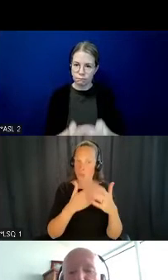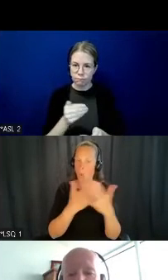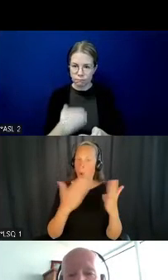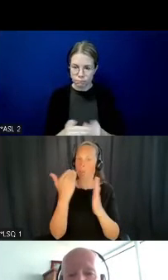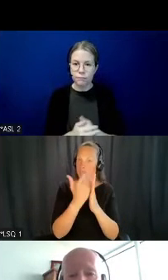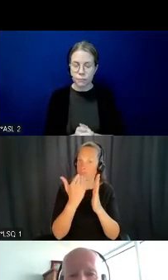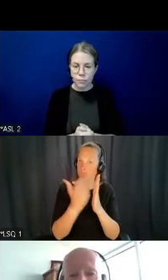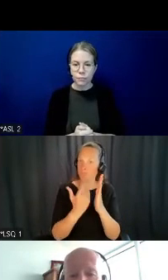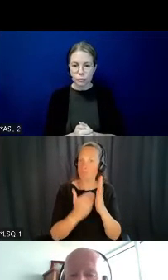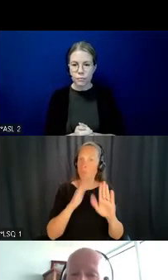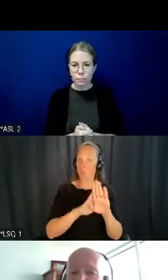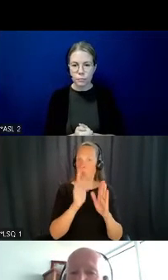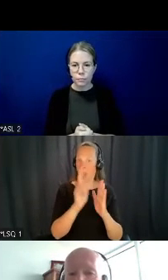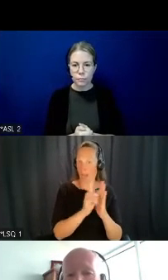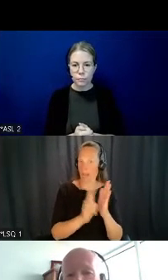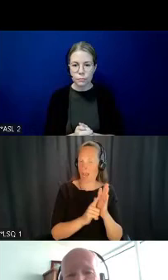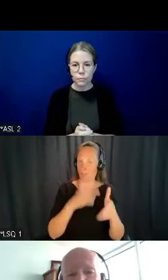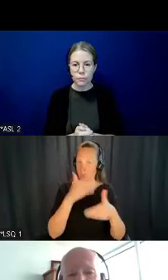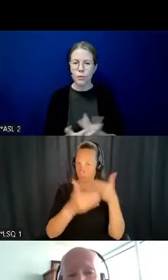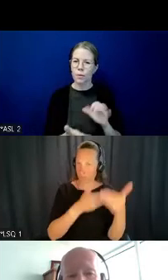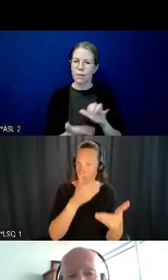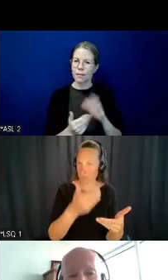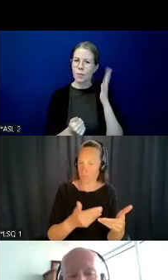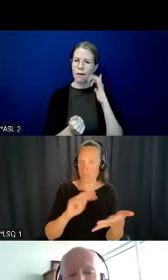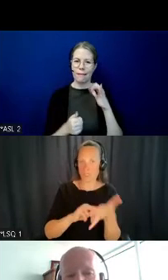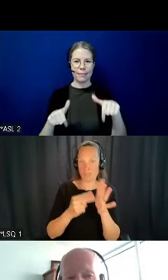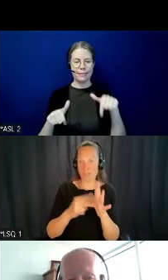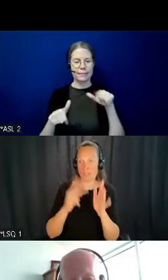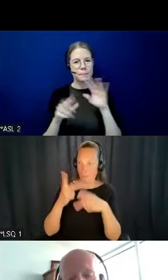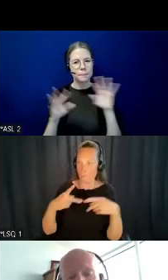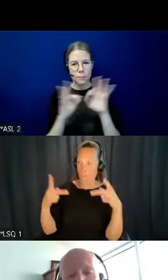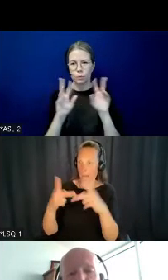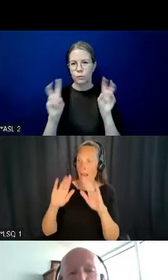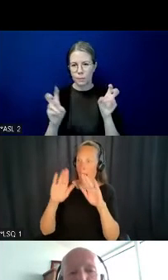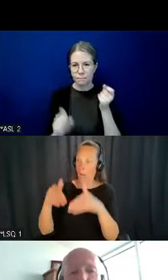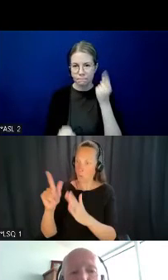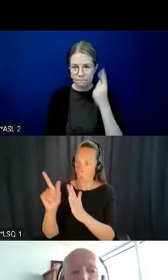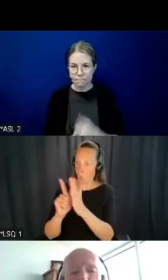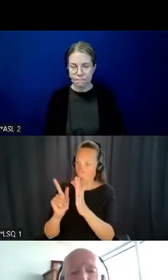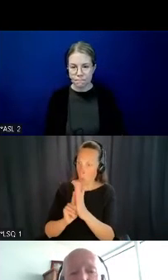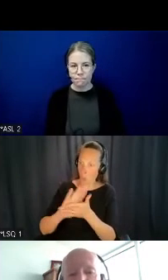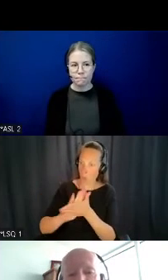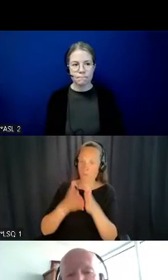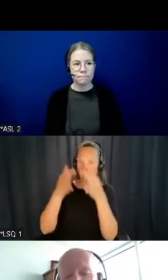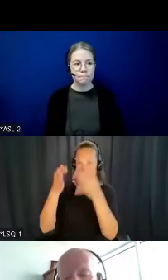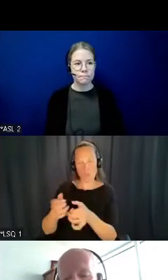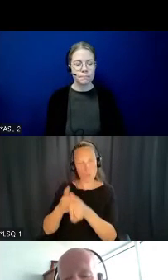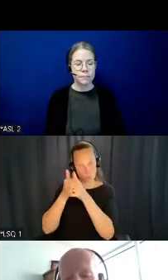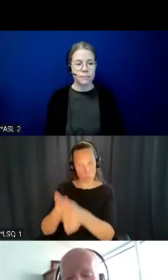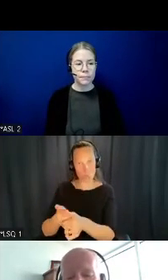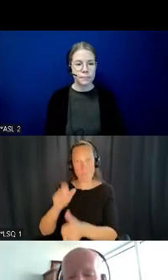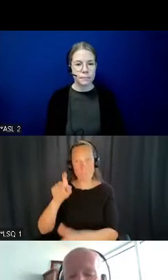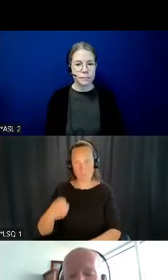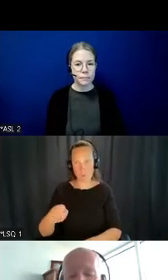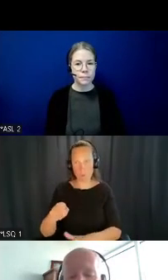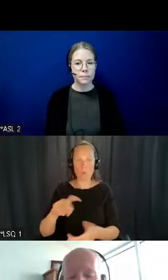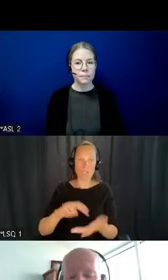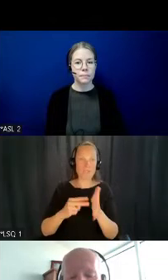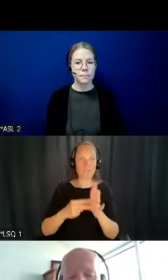THE LAWS OF THE LAND. SO THAT'S WHY THIS IS QUITE IMPORTANT. MAYBE WE COULD GO TO THE NEXT SLIDE.